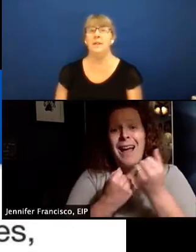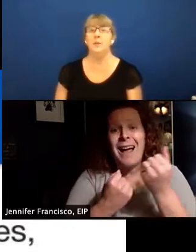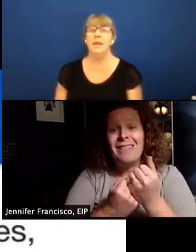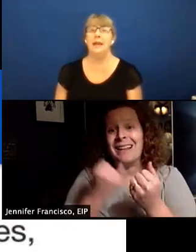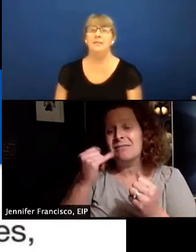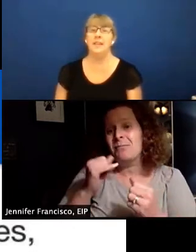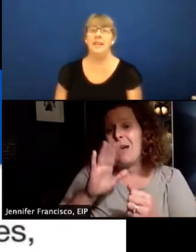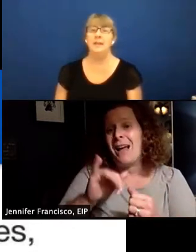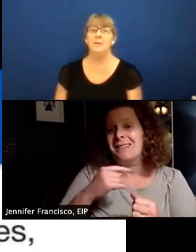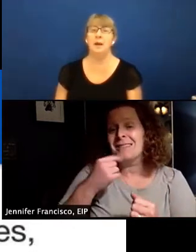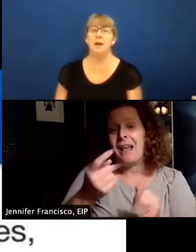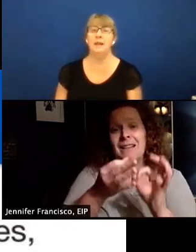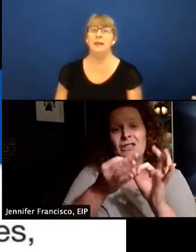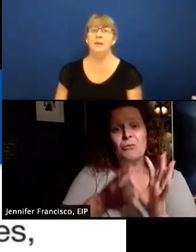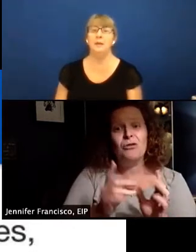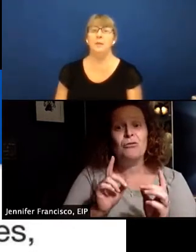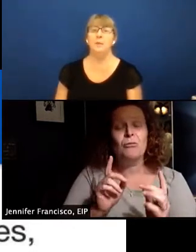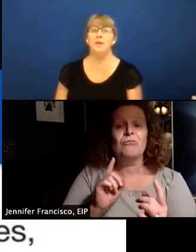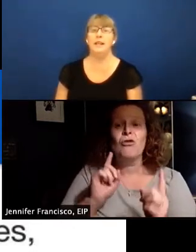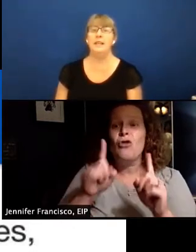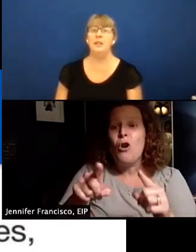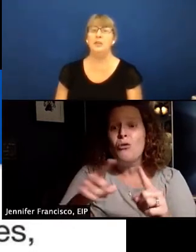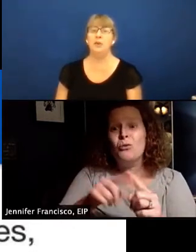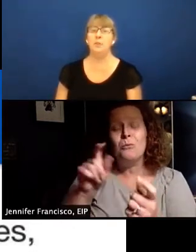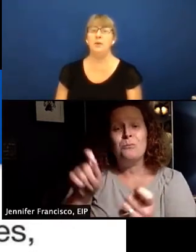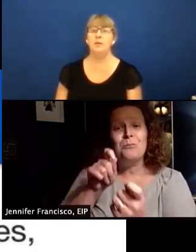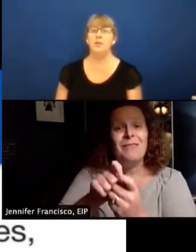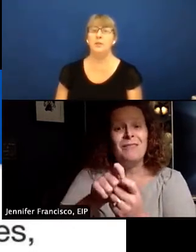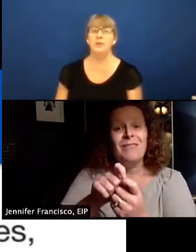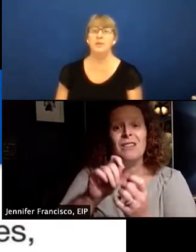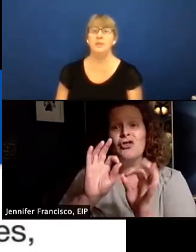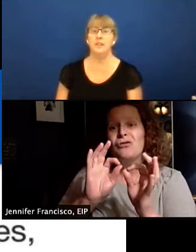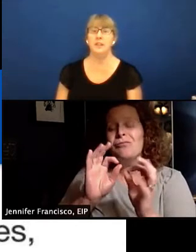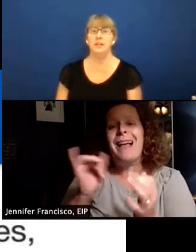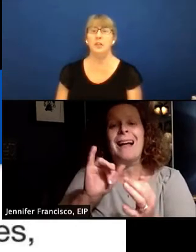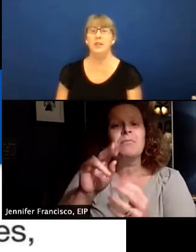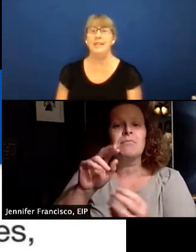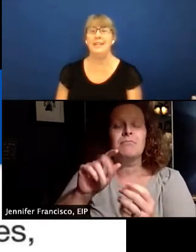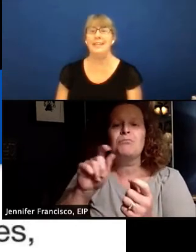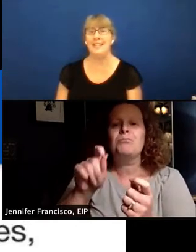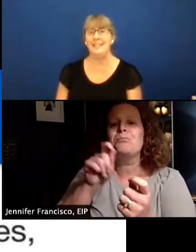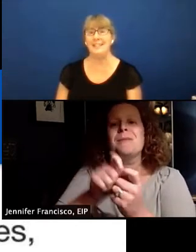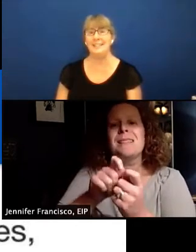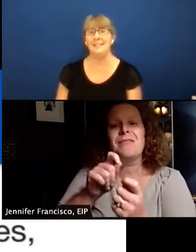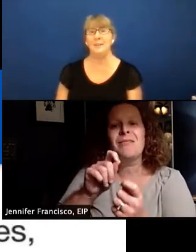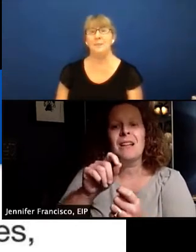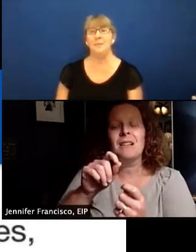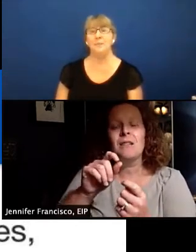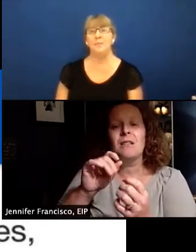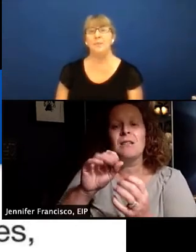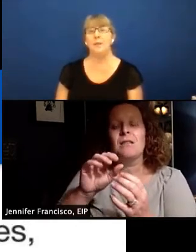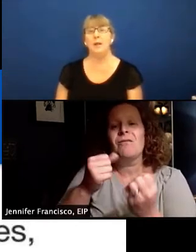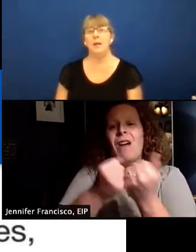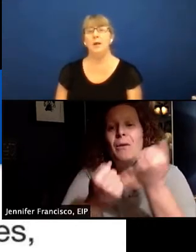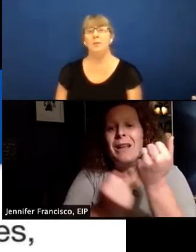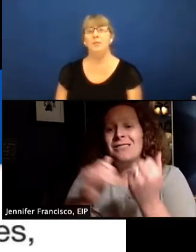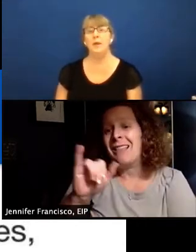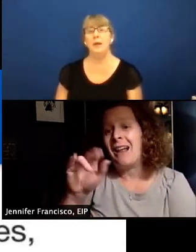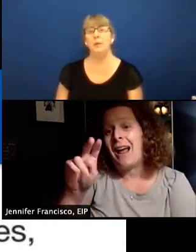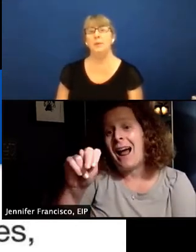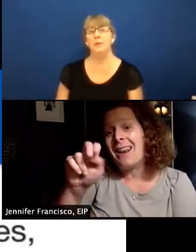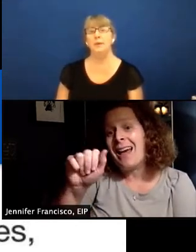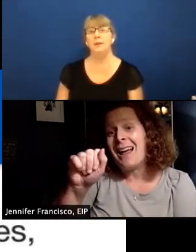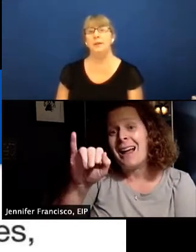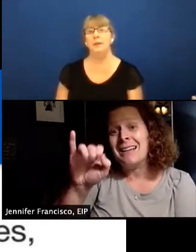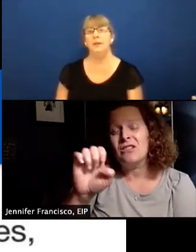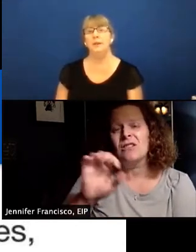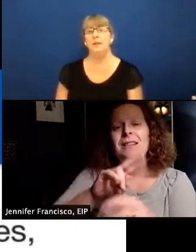We advocate by providing interpreters for specific unique needs to help